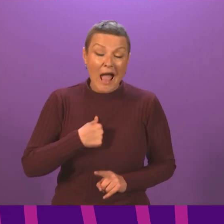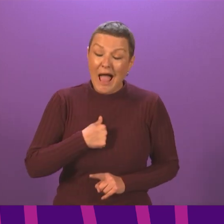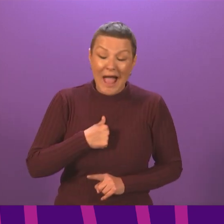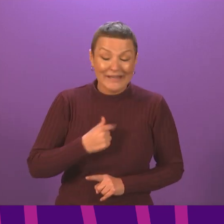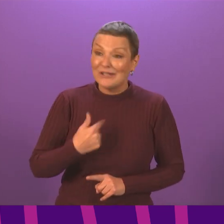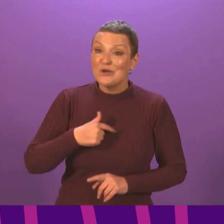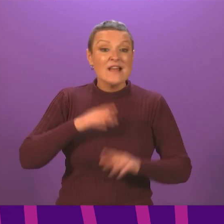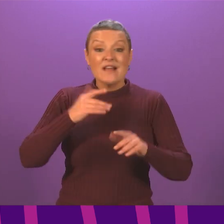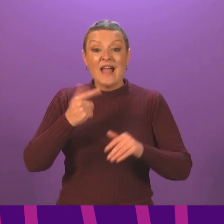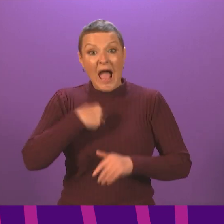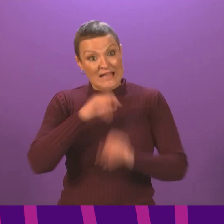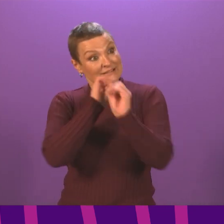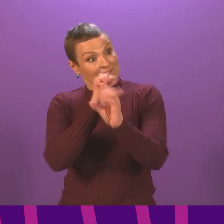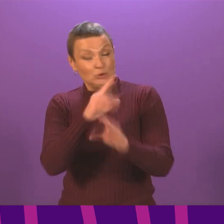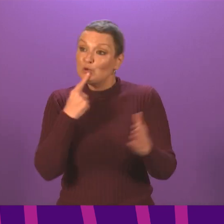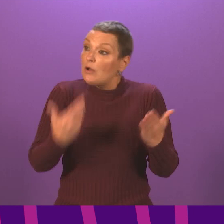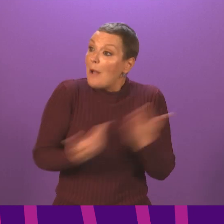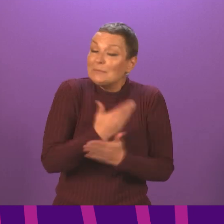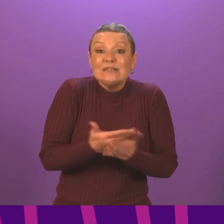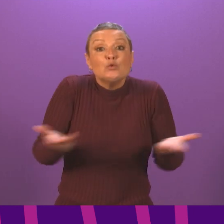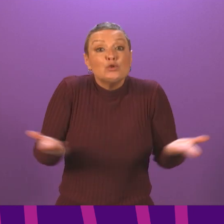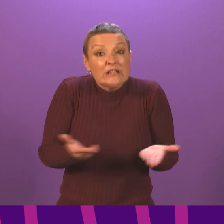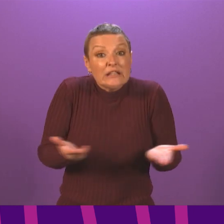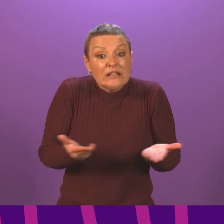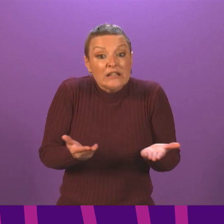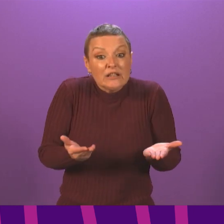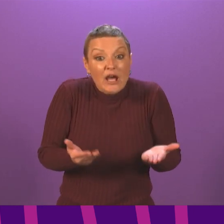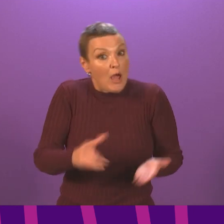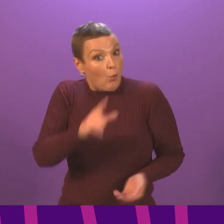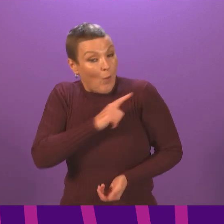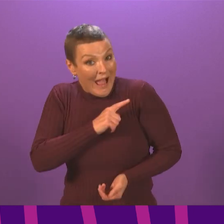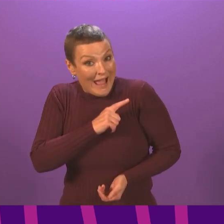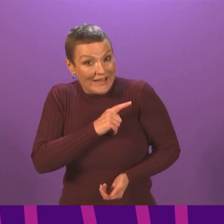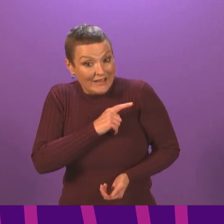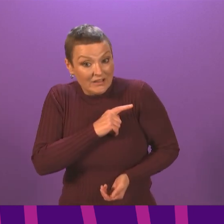do not deliver. The reason why members are getting this update today and not at any other